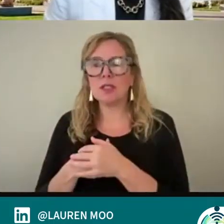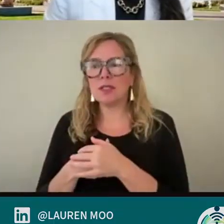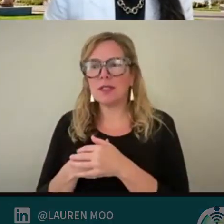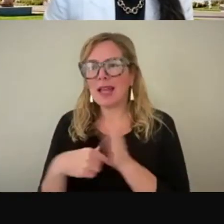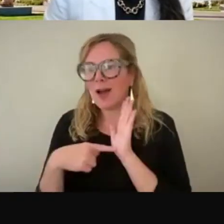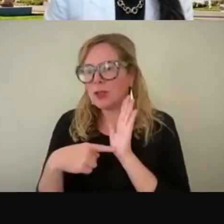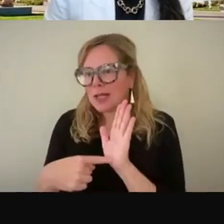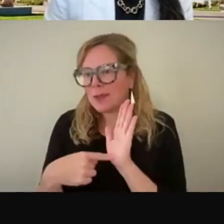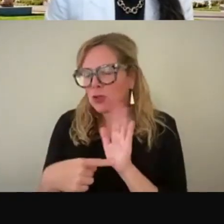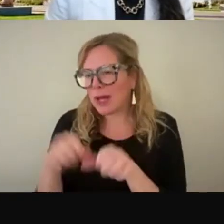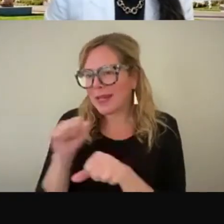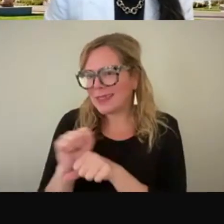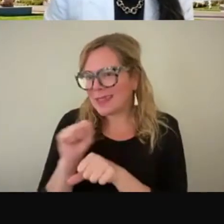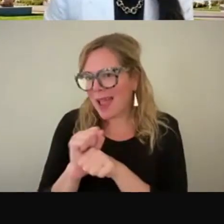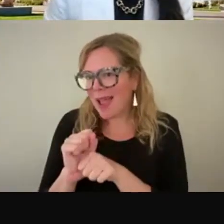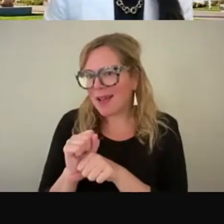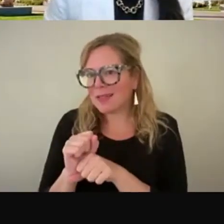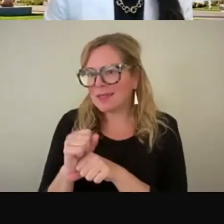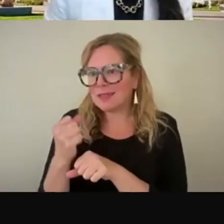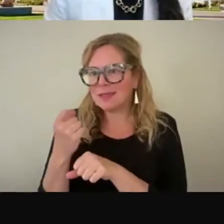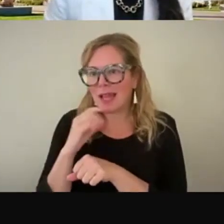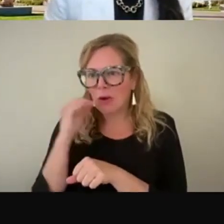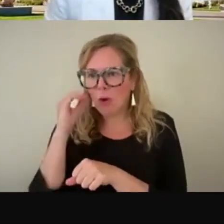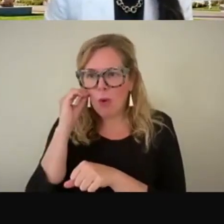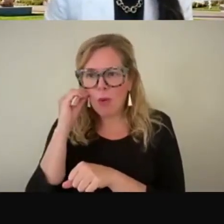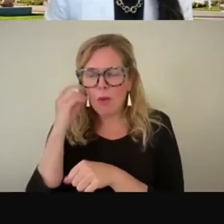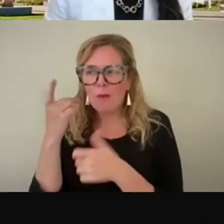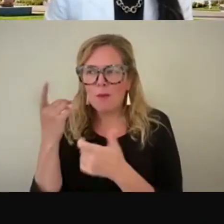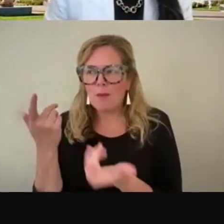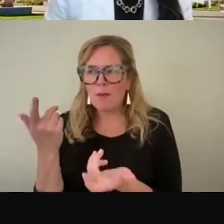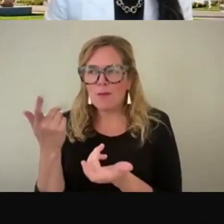That's a fantastic question, and I think it's important to realize that there's a lot of types